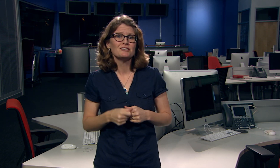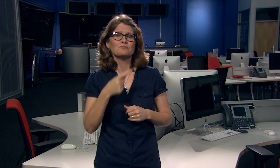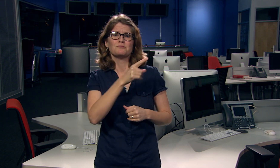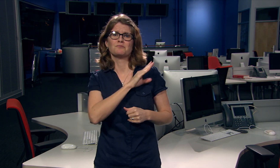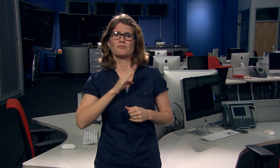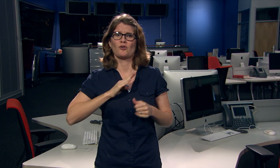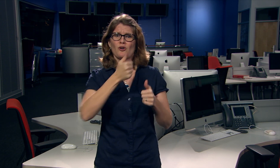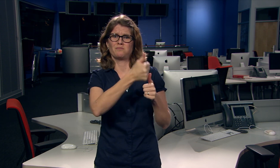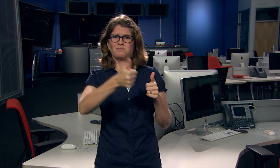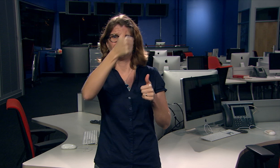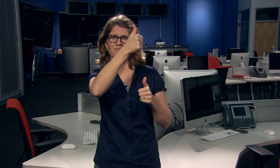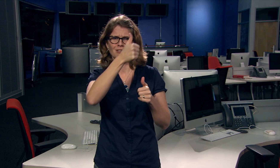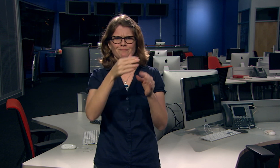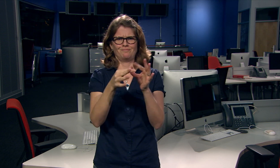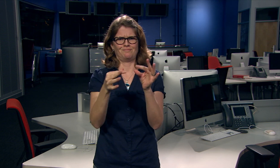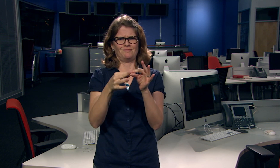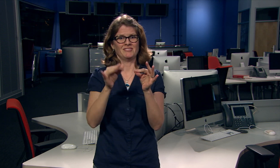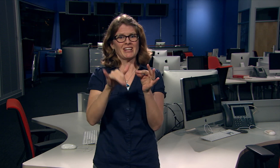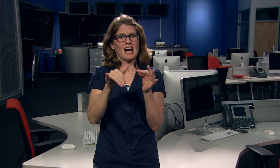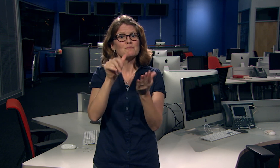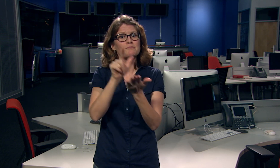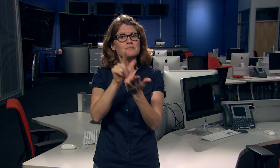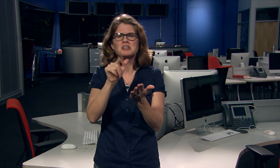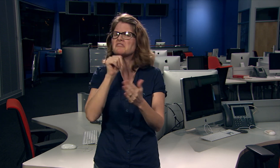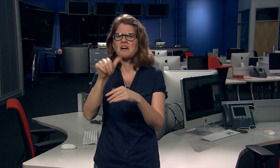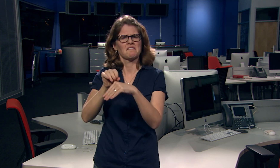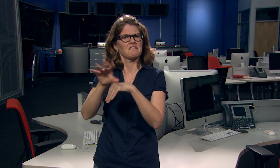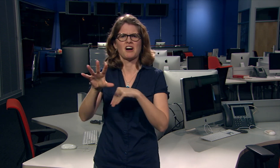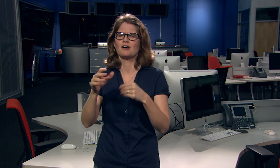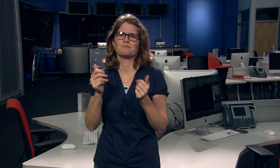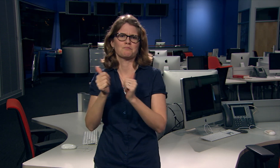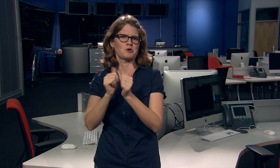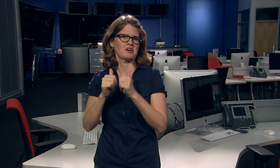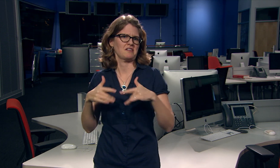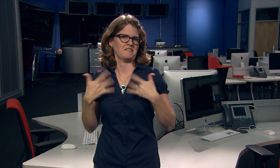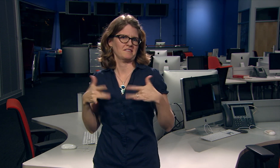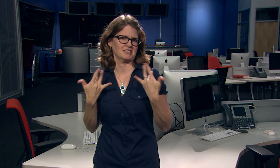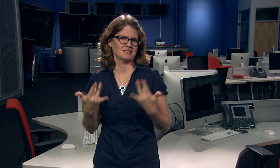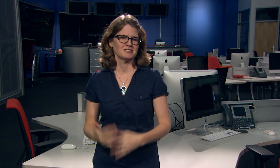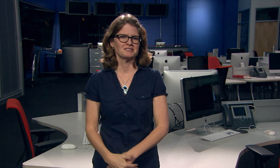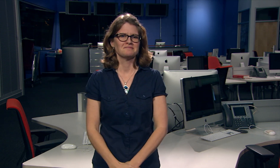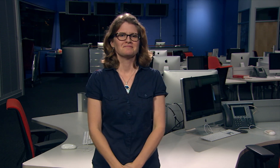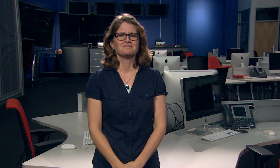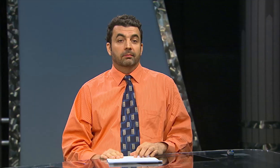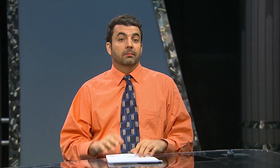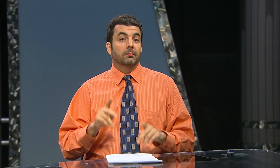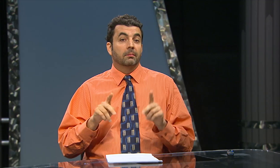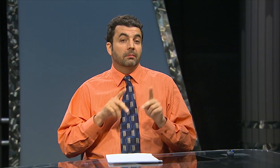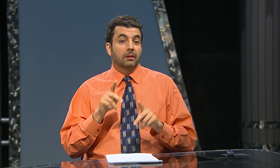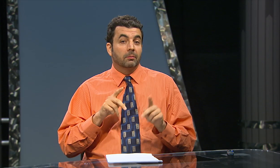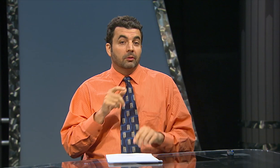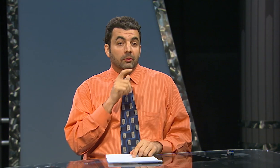OF SUPERVISORS SPECIFICALLY MENTIONED THAT THE BAN WOULD NOT APPLY TO SPORTING EVENTS.